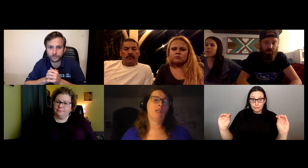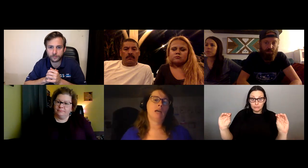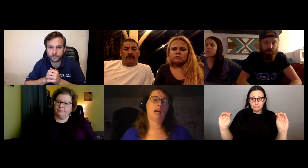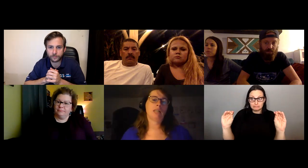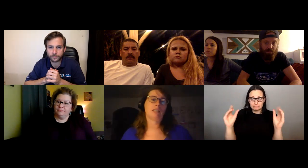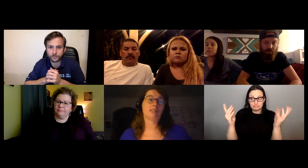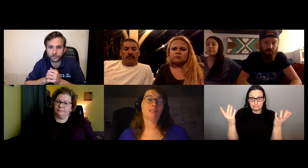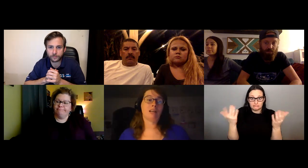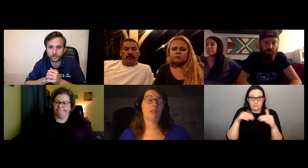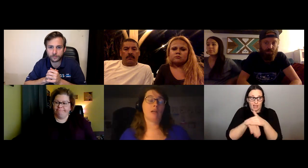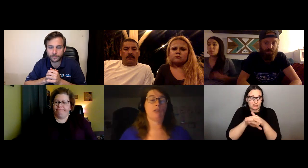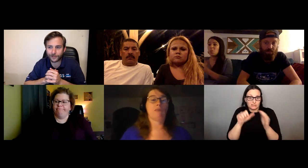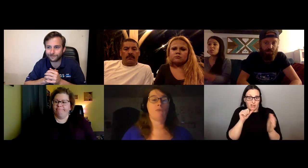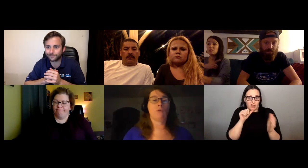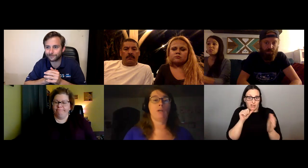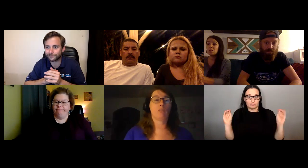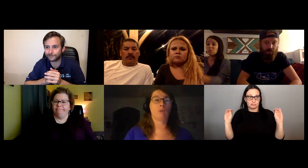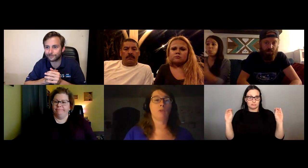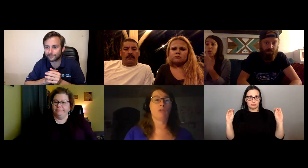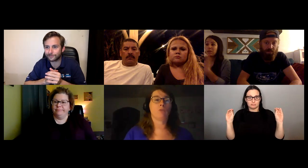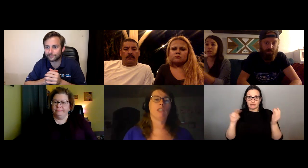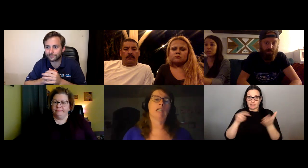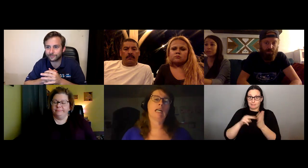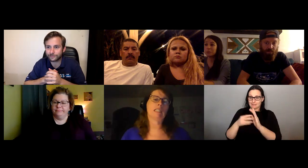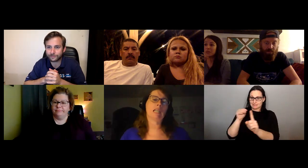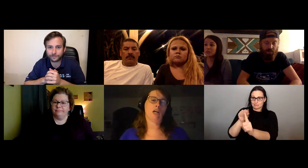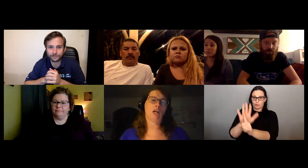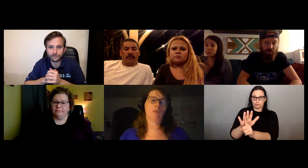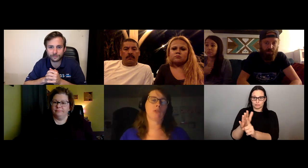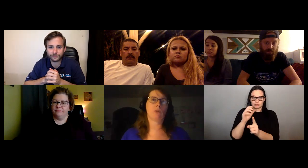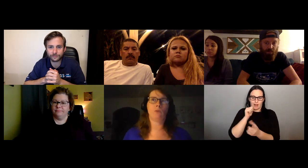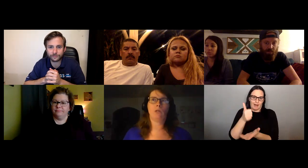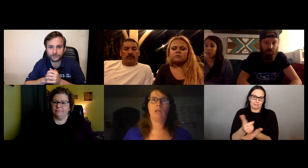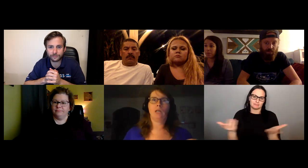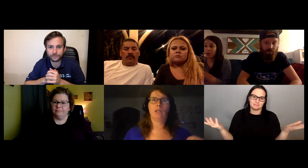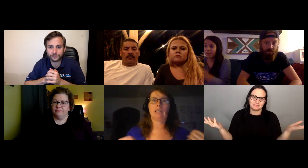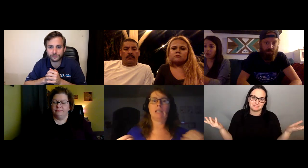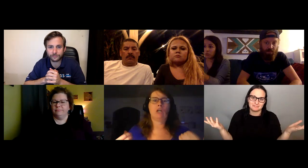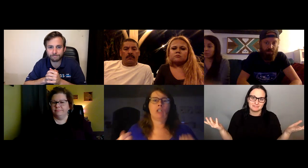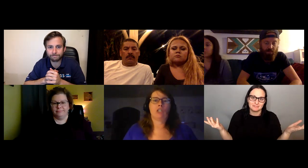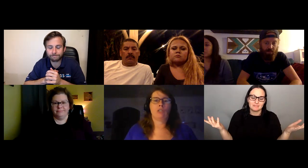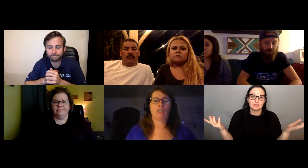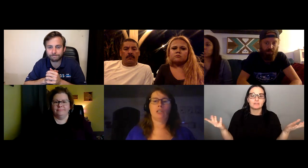access is not there therefore exposure will not